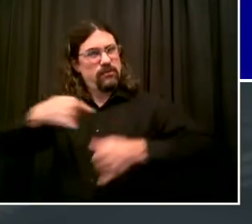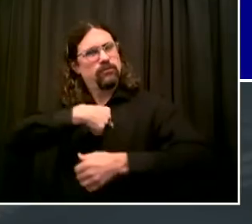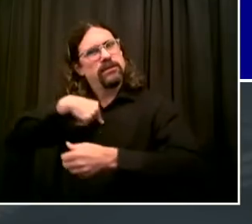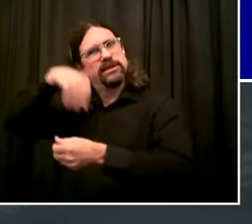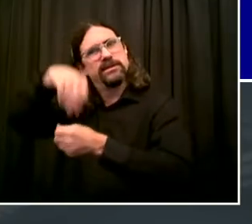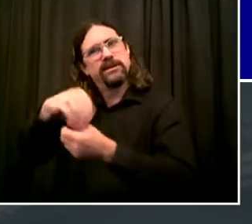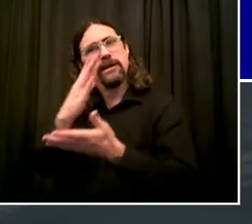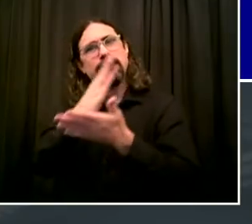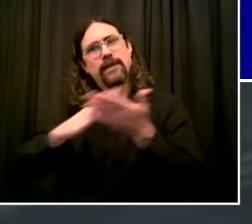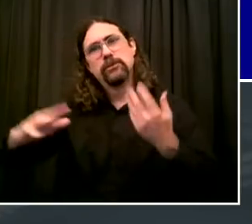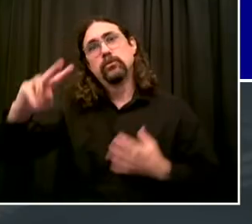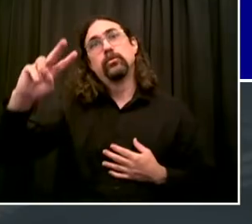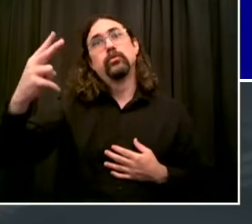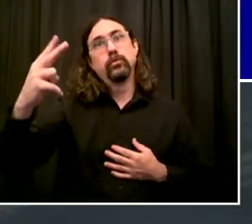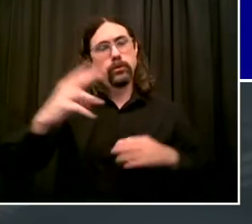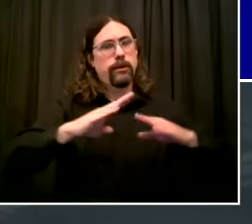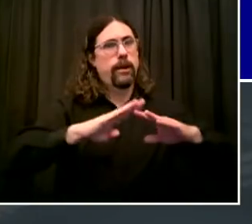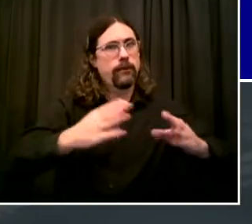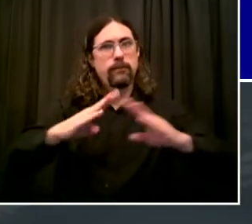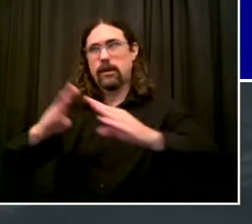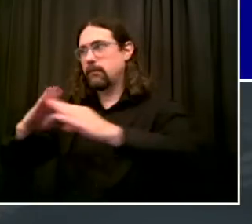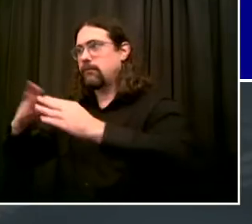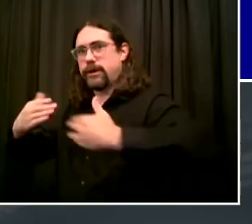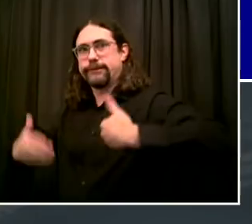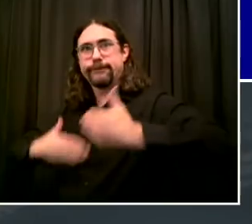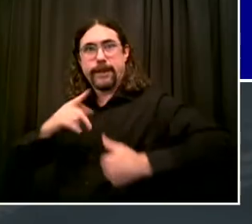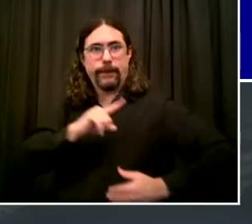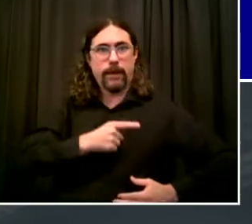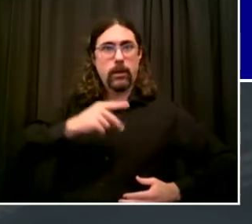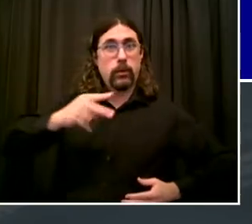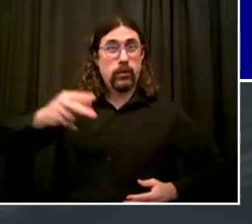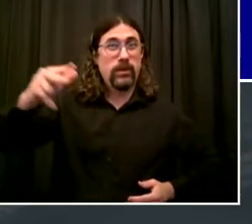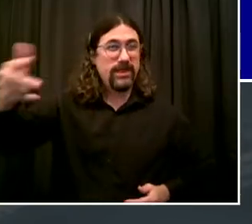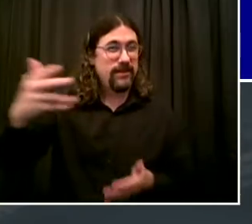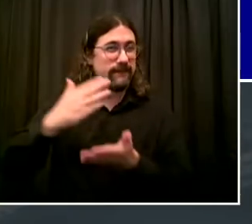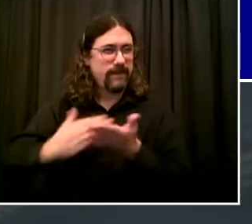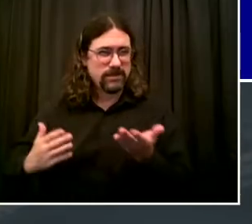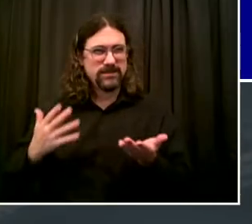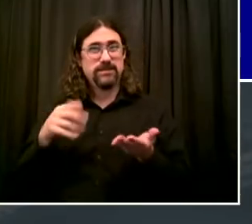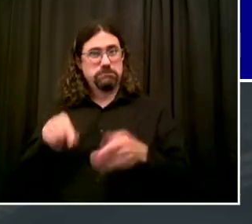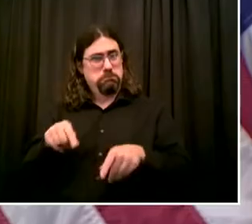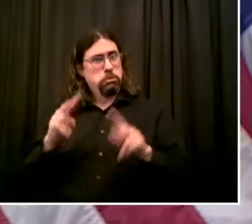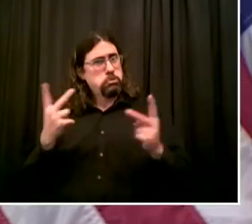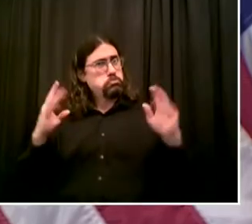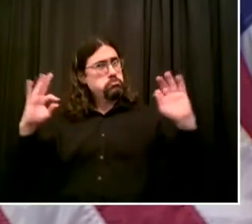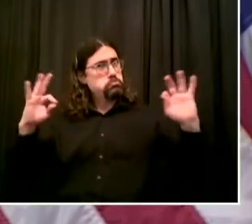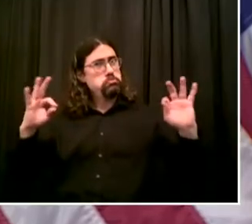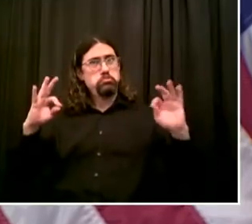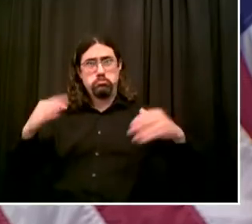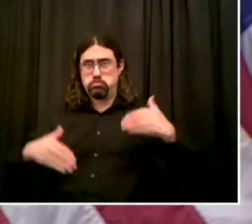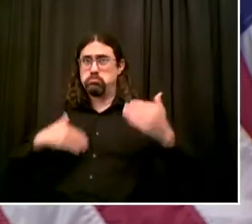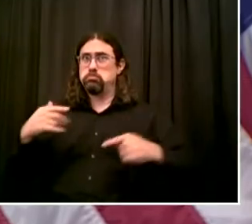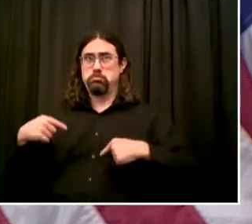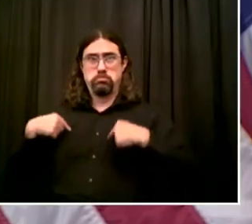POSITIVE ANTHD AEY RE DOING